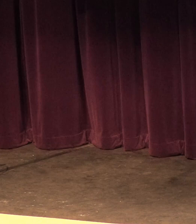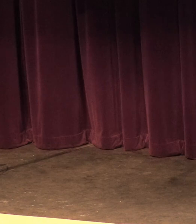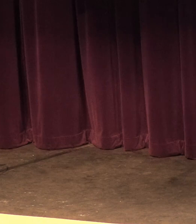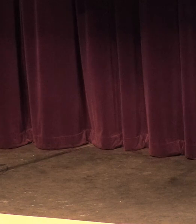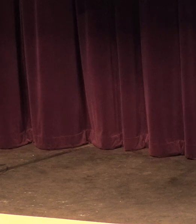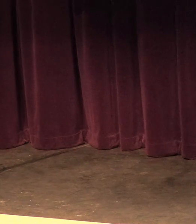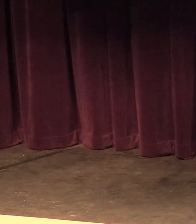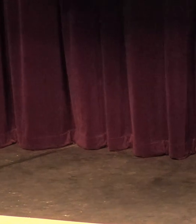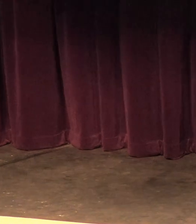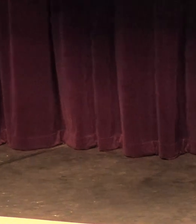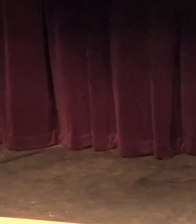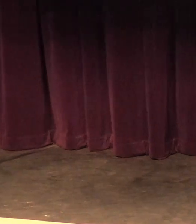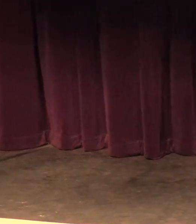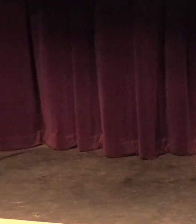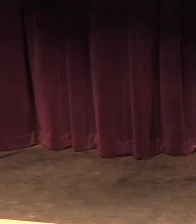a couple of thoughts